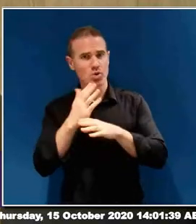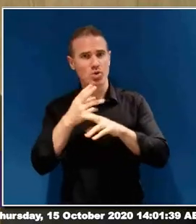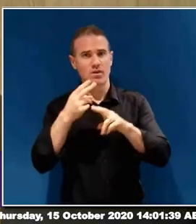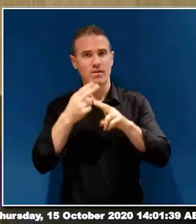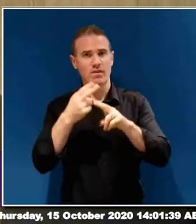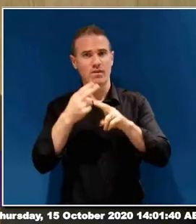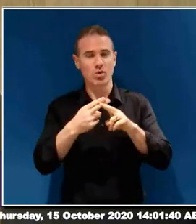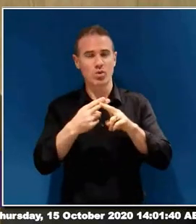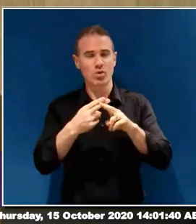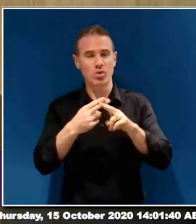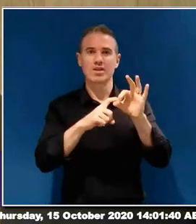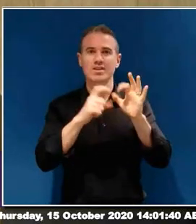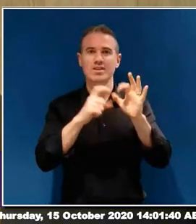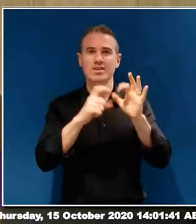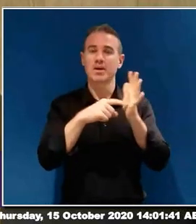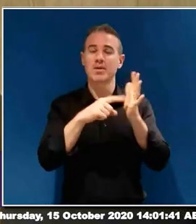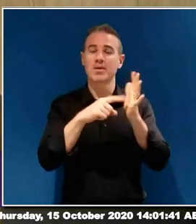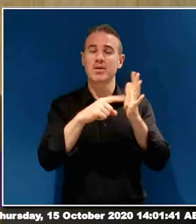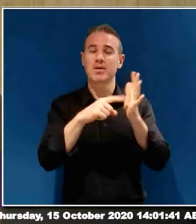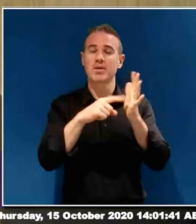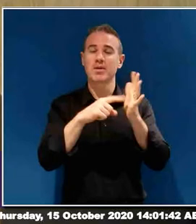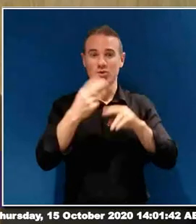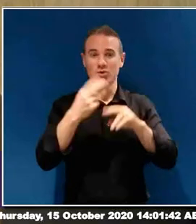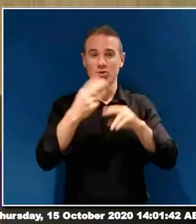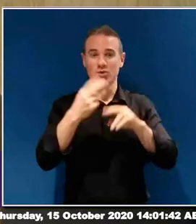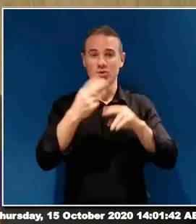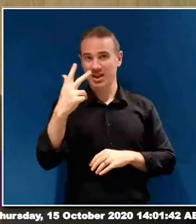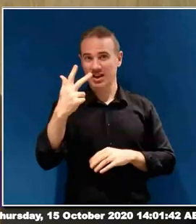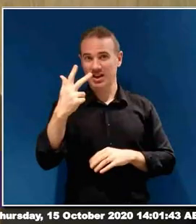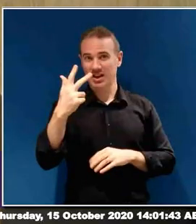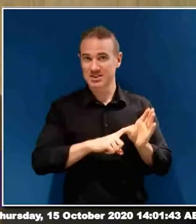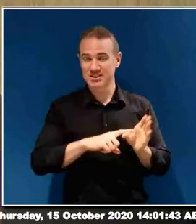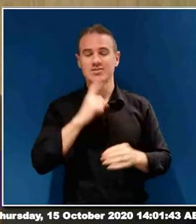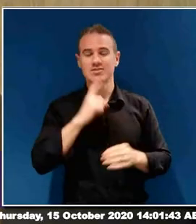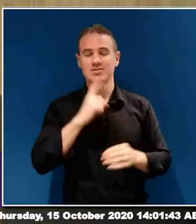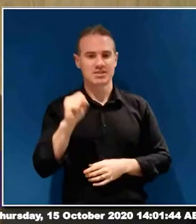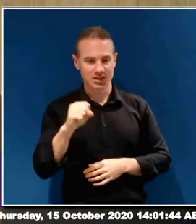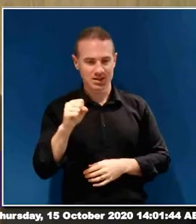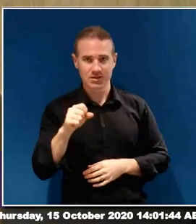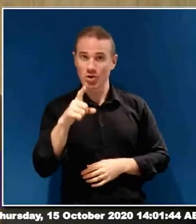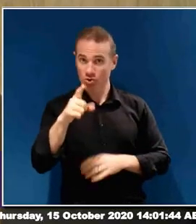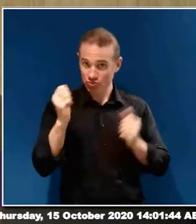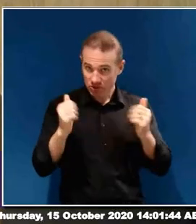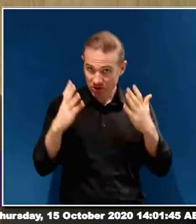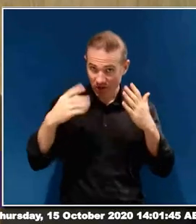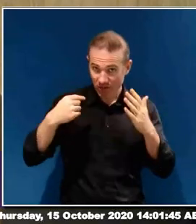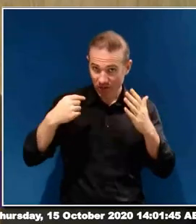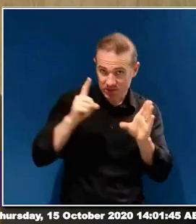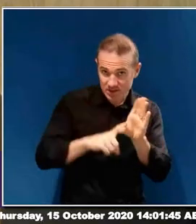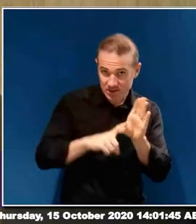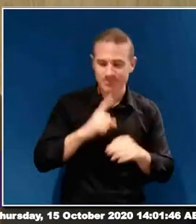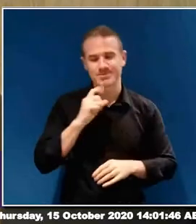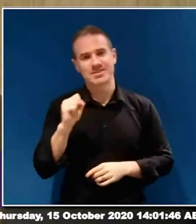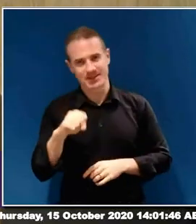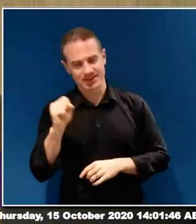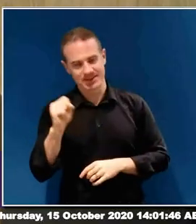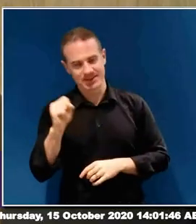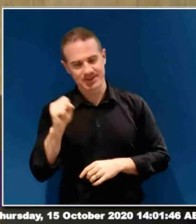Did you retire in the middle of this year? Yes. Over that career you worked in various positions